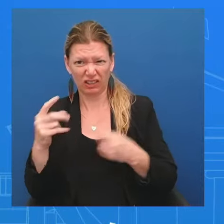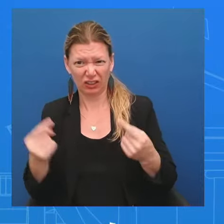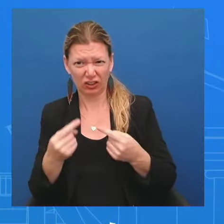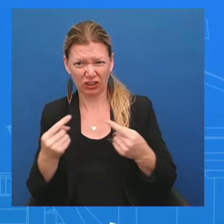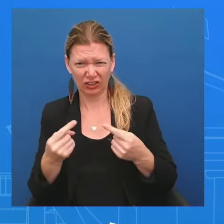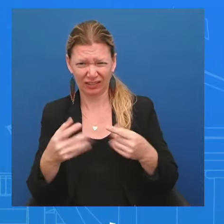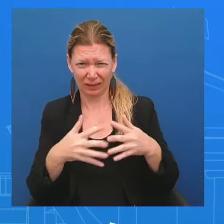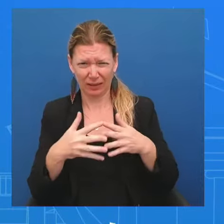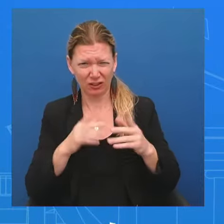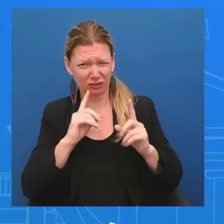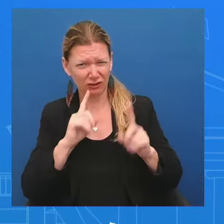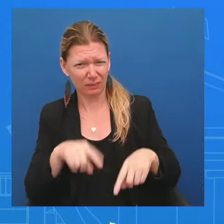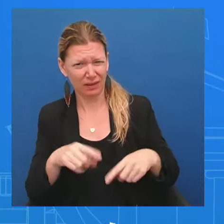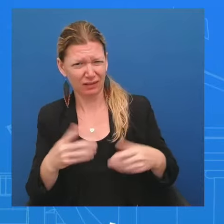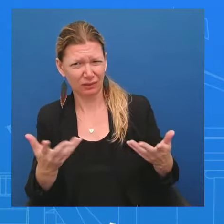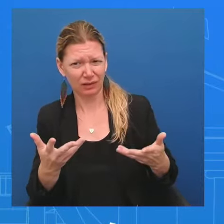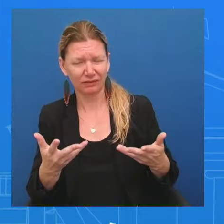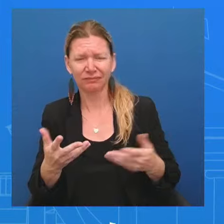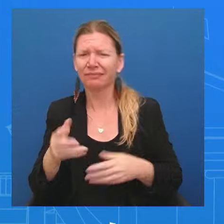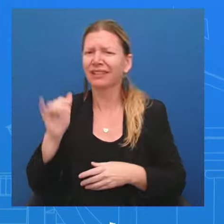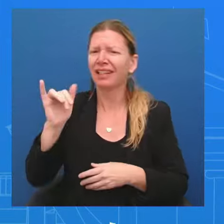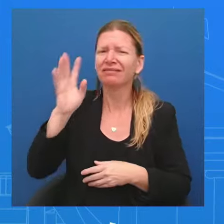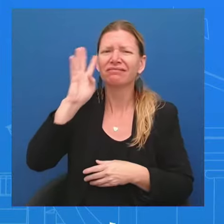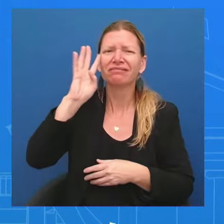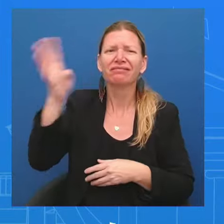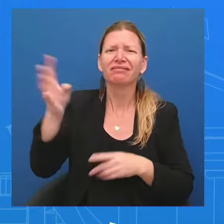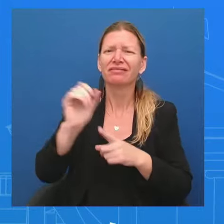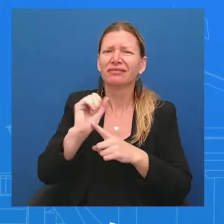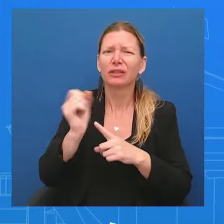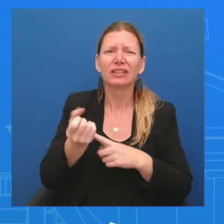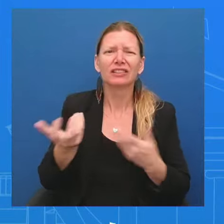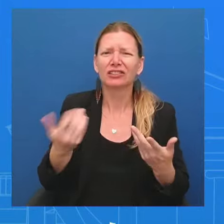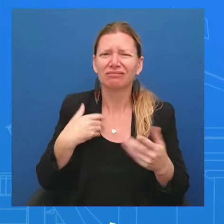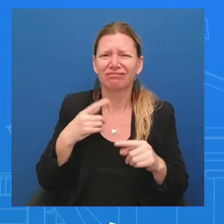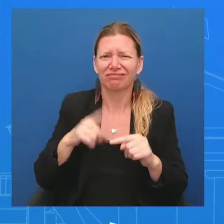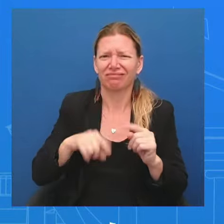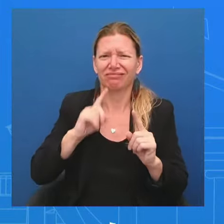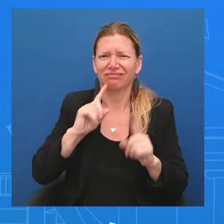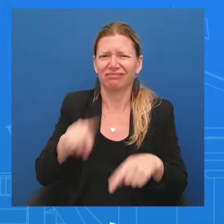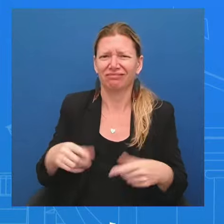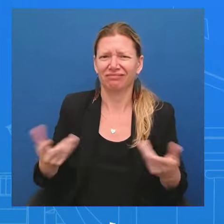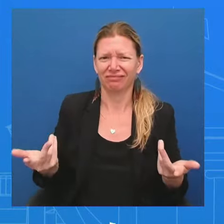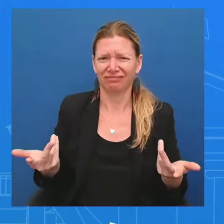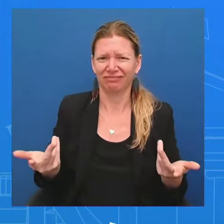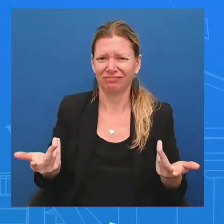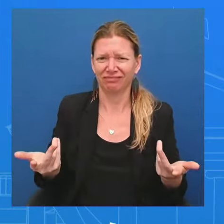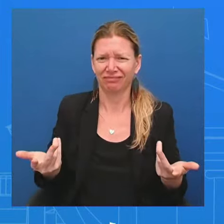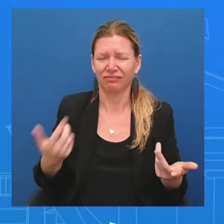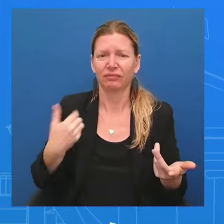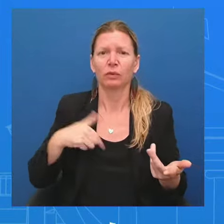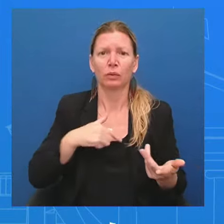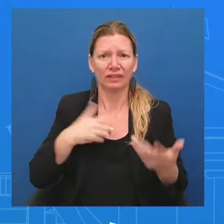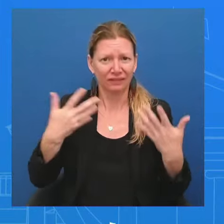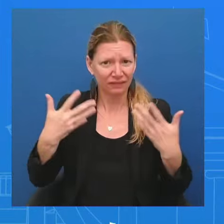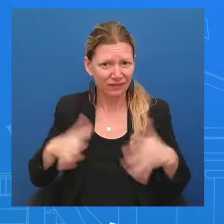but we have conducted airstrikes in places like Iraq and Afghanistan